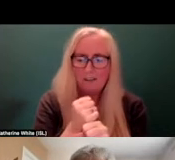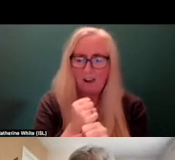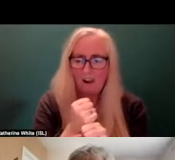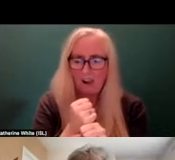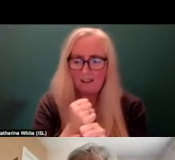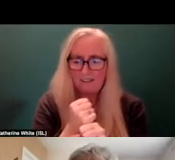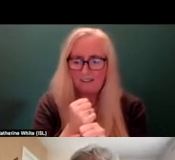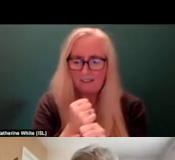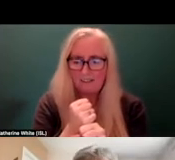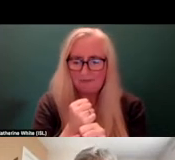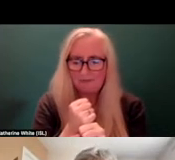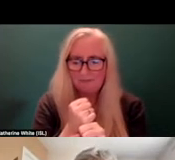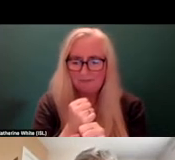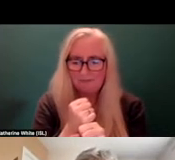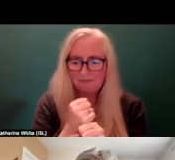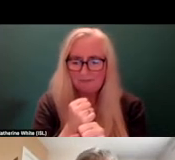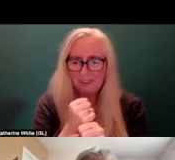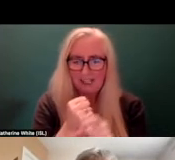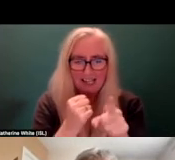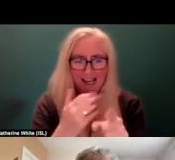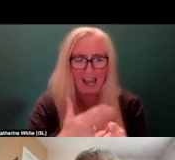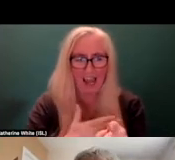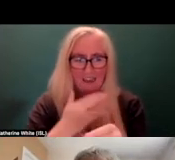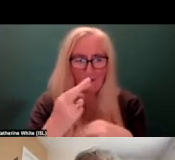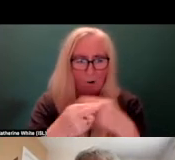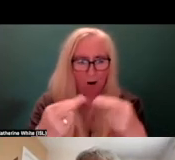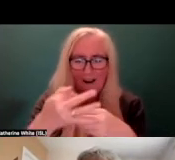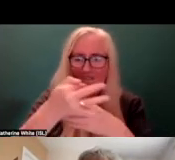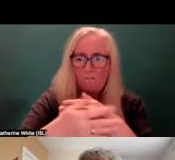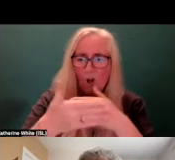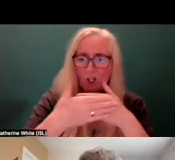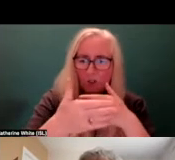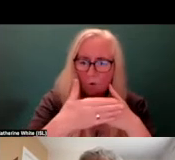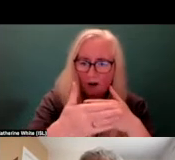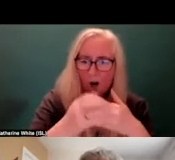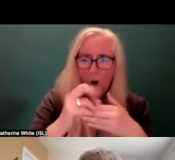between, I suppose, the front door to my living unit, or the front door to the